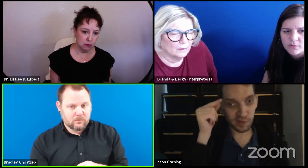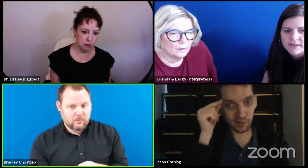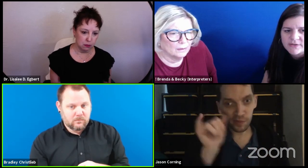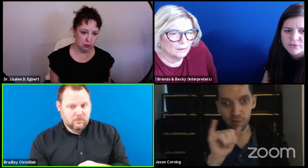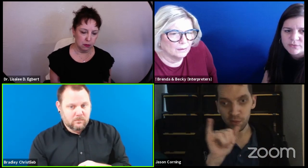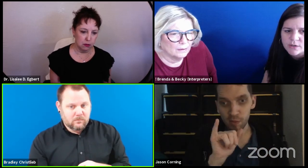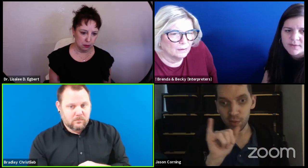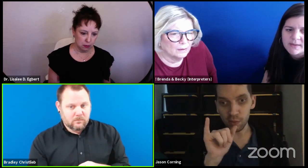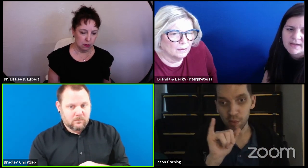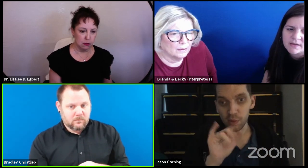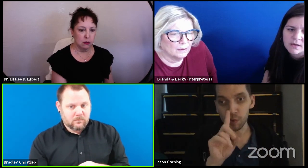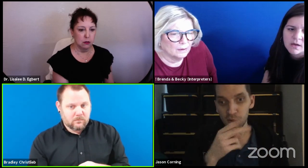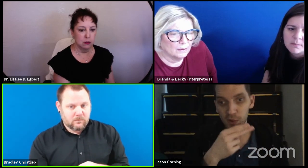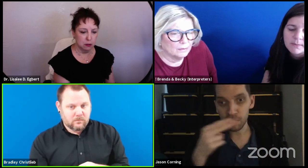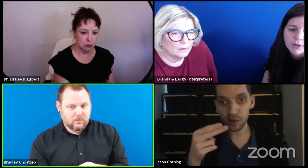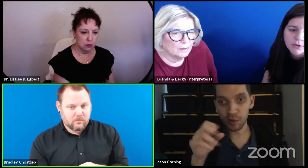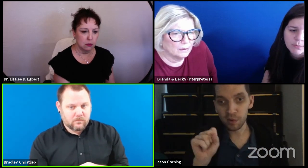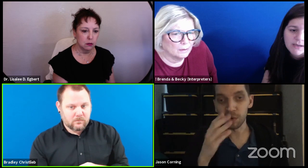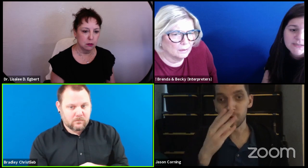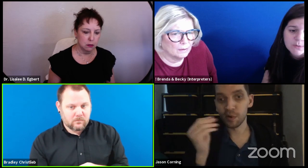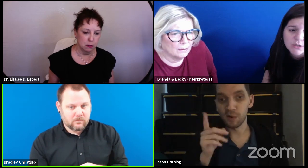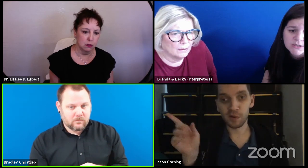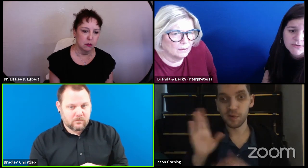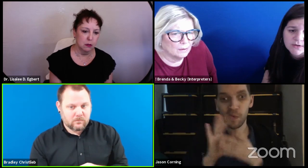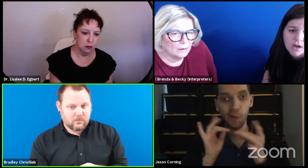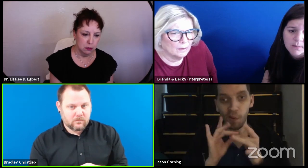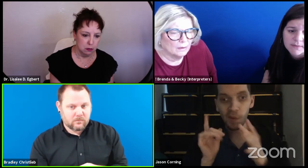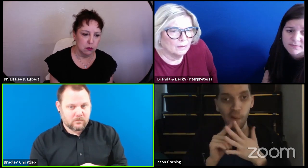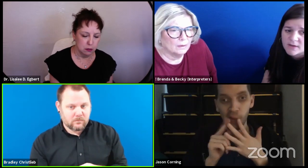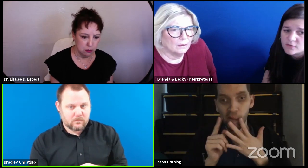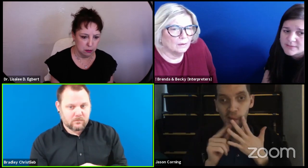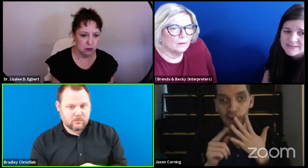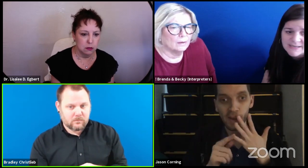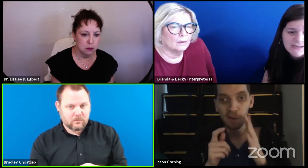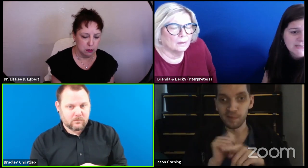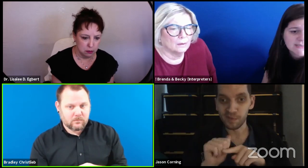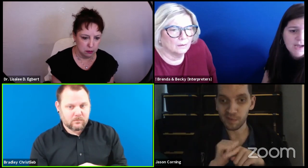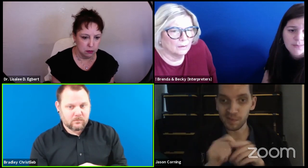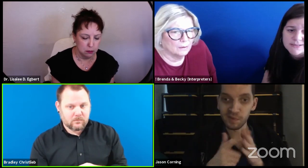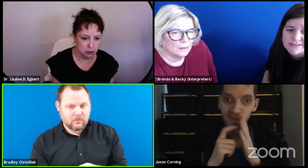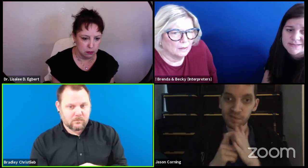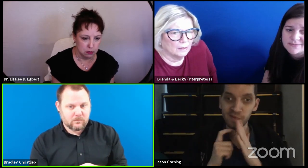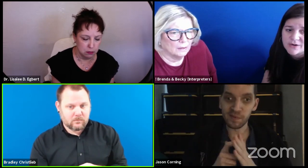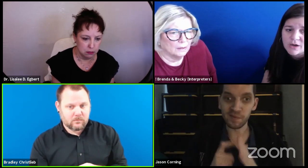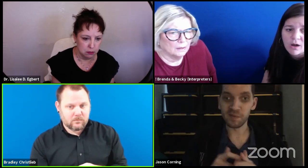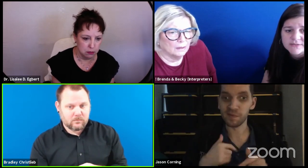But I do know that my husband works for the government, and he has commented very often